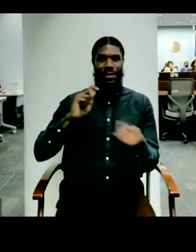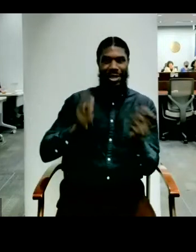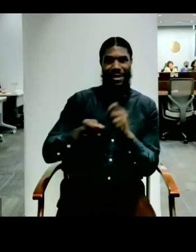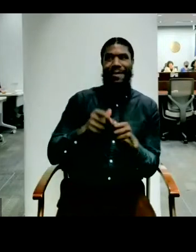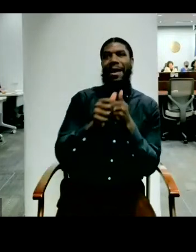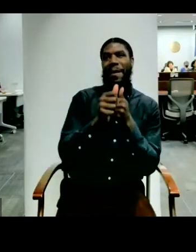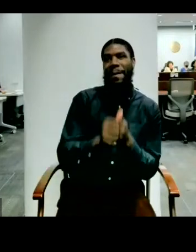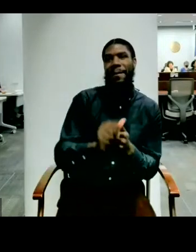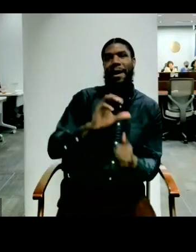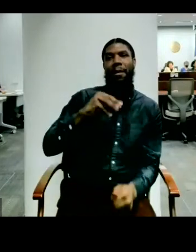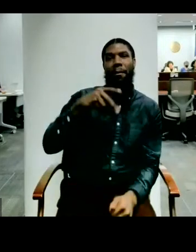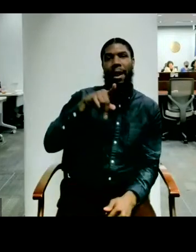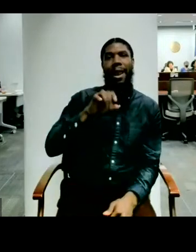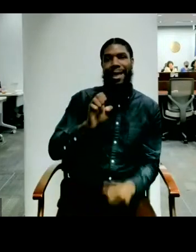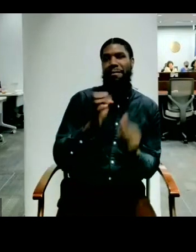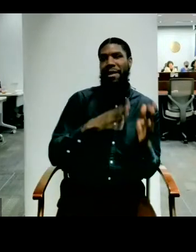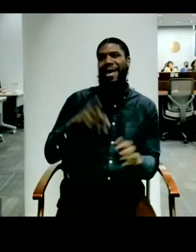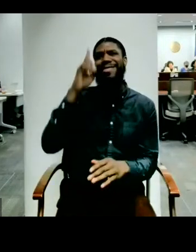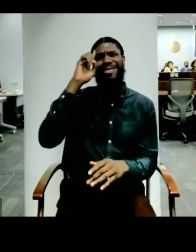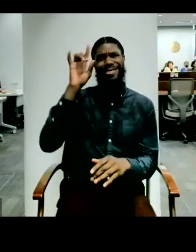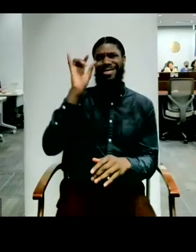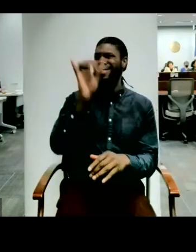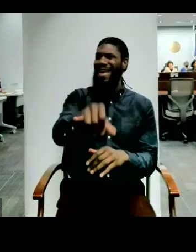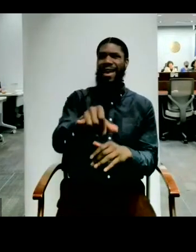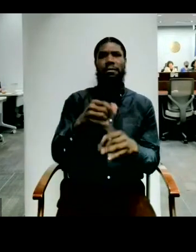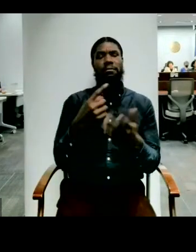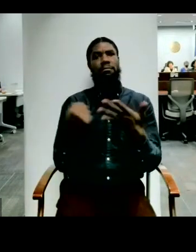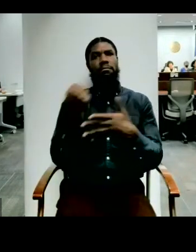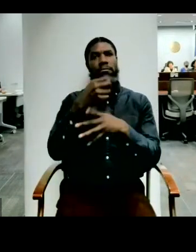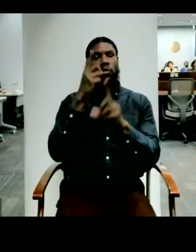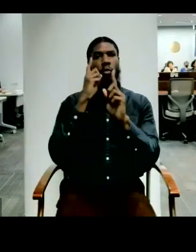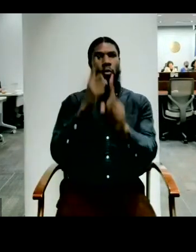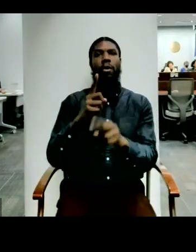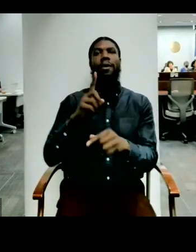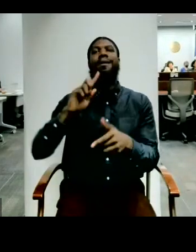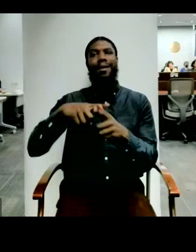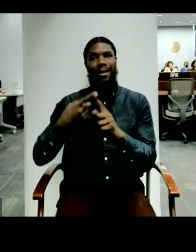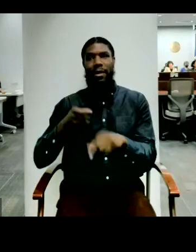because I think that's really what it is about. Then you leverage the resources appropriately.